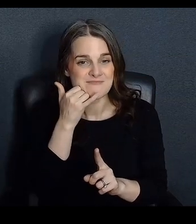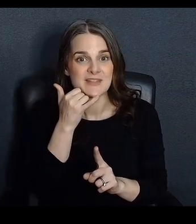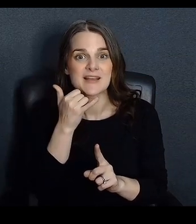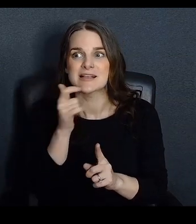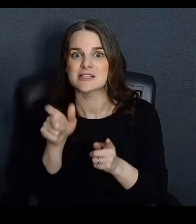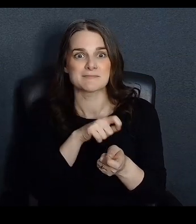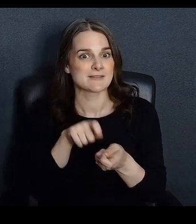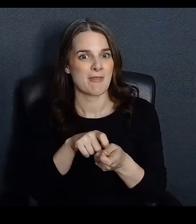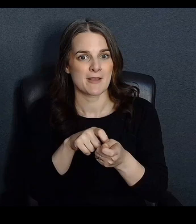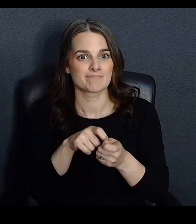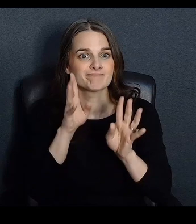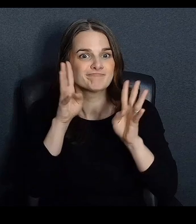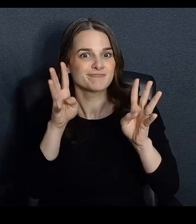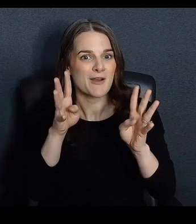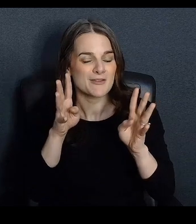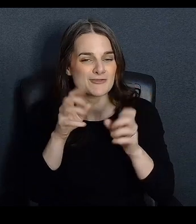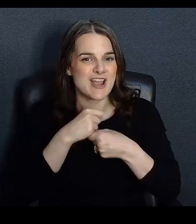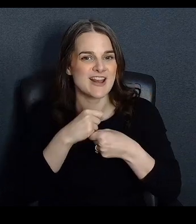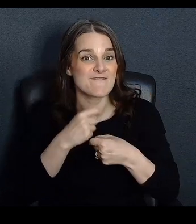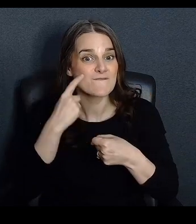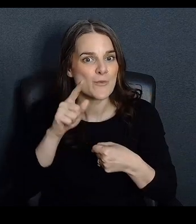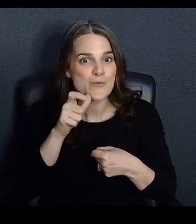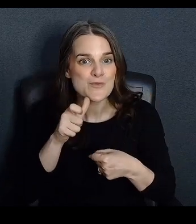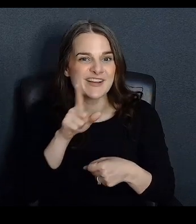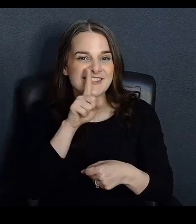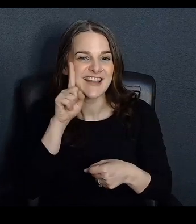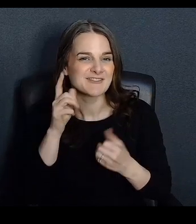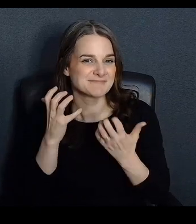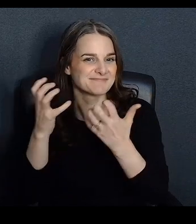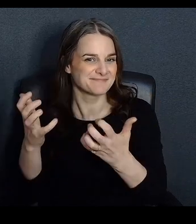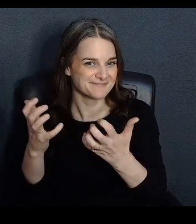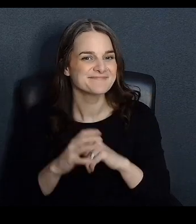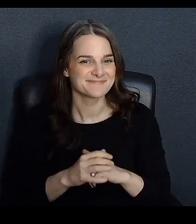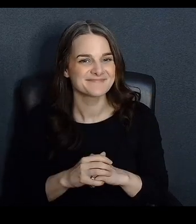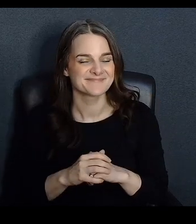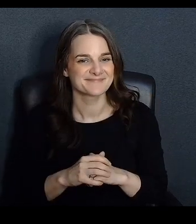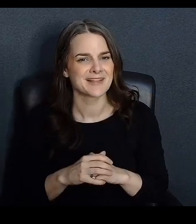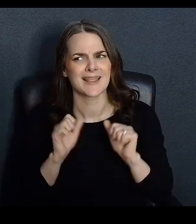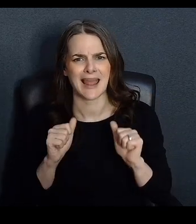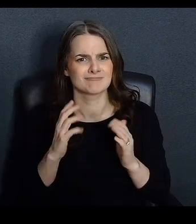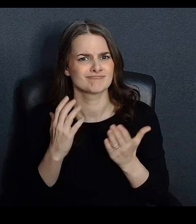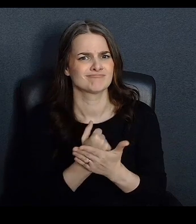So it's made specifically for deaf audiences, but again, could be used by anyone.